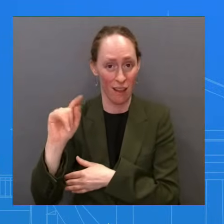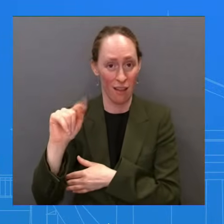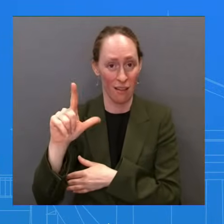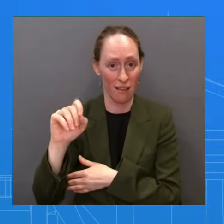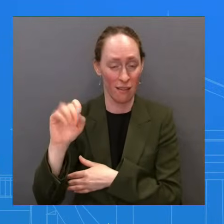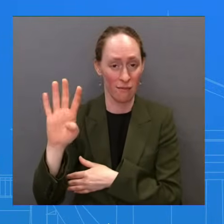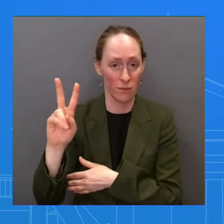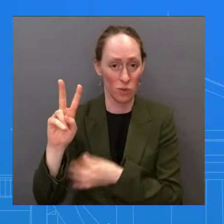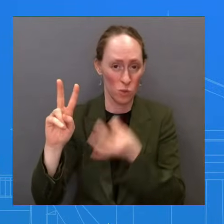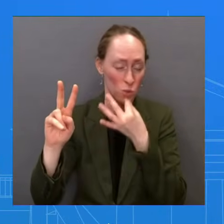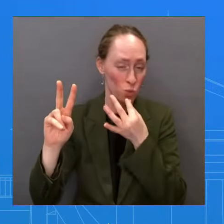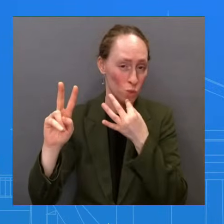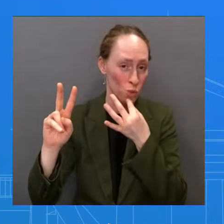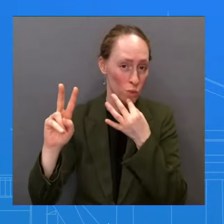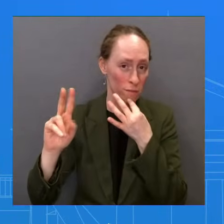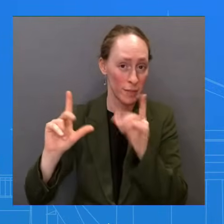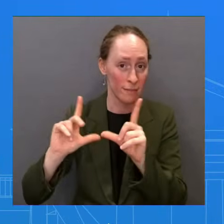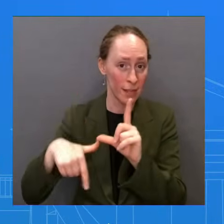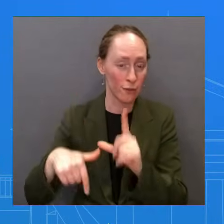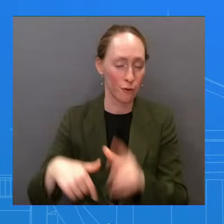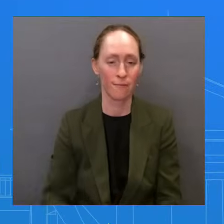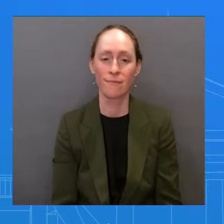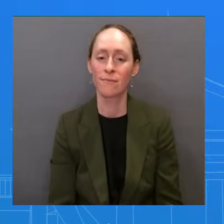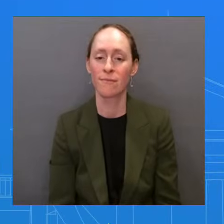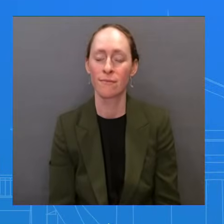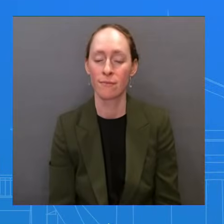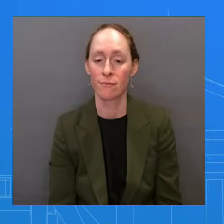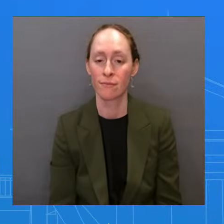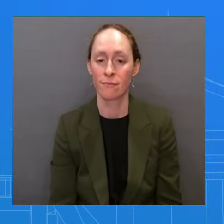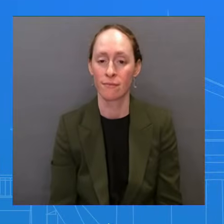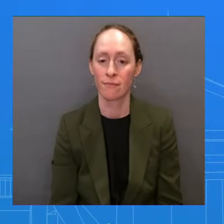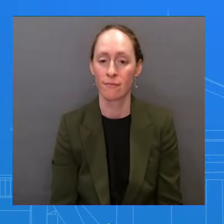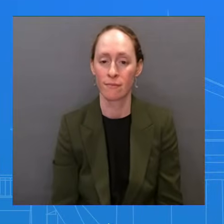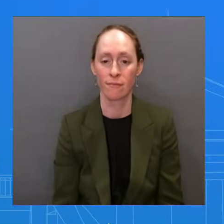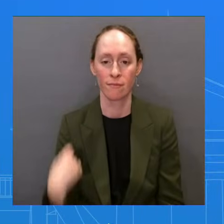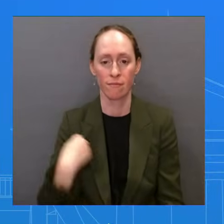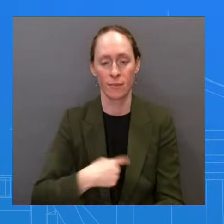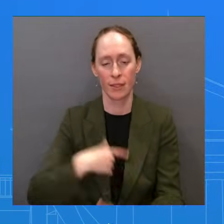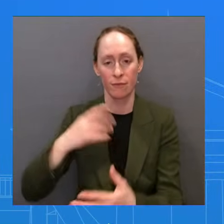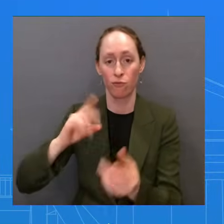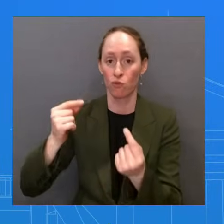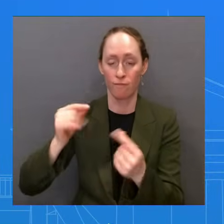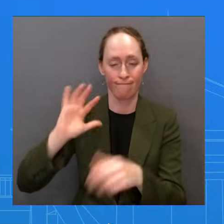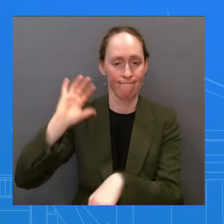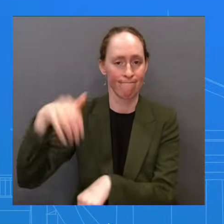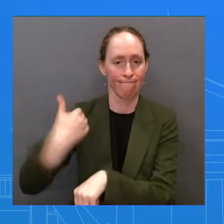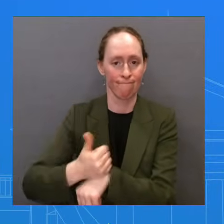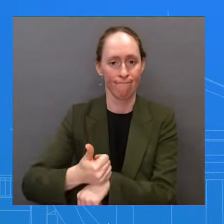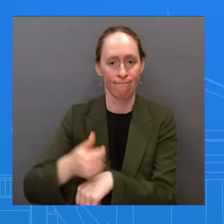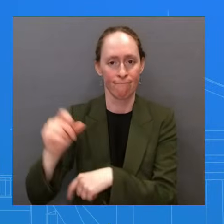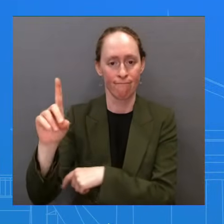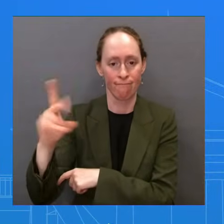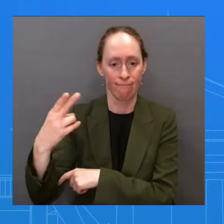And so we are putting -- DHS, Department of State is putting forth process -- processes to deal --